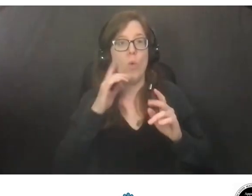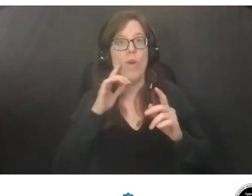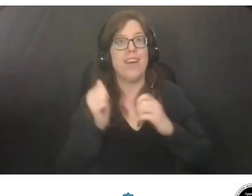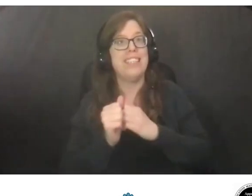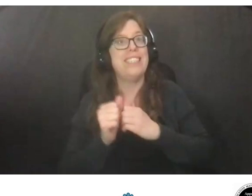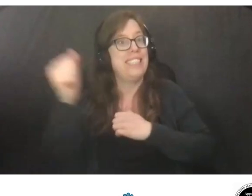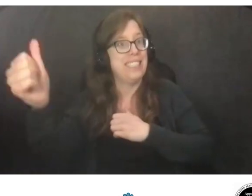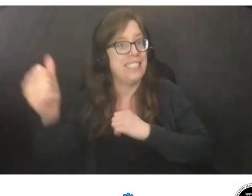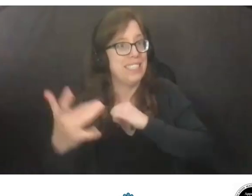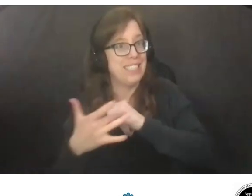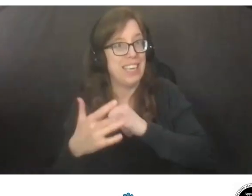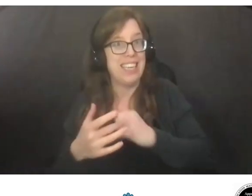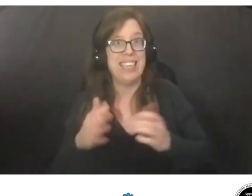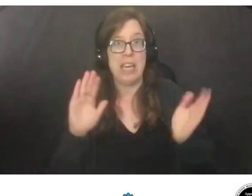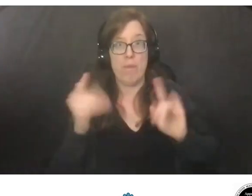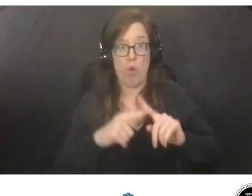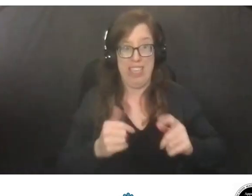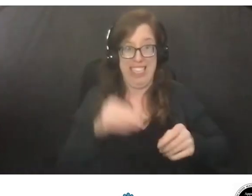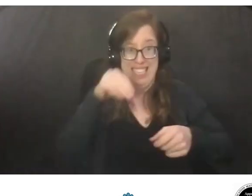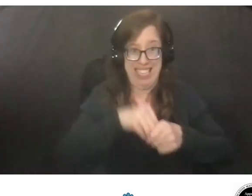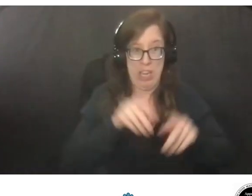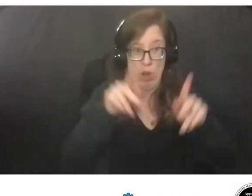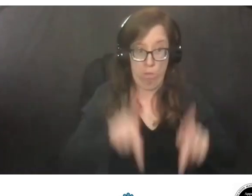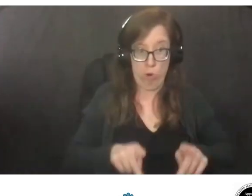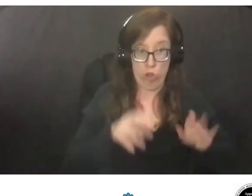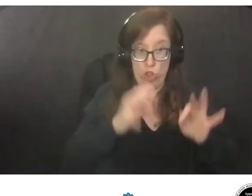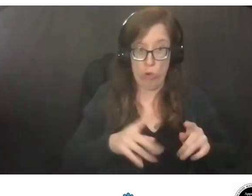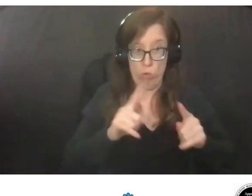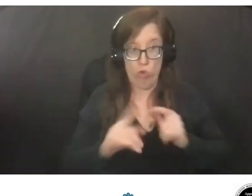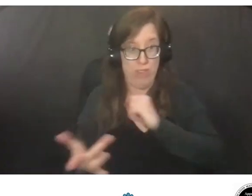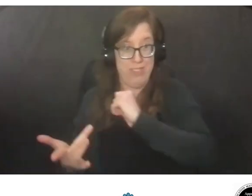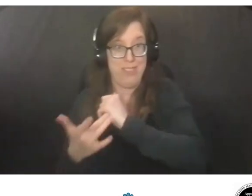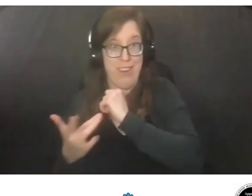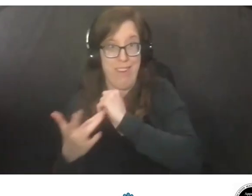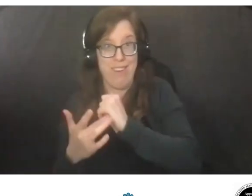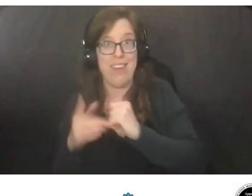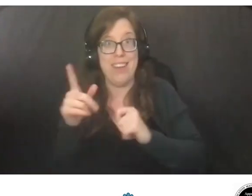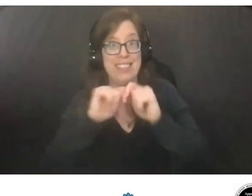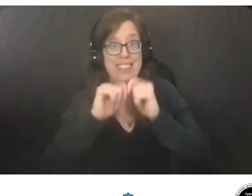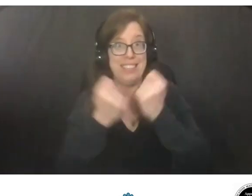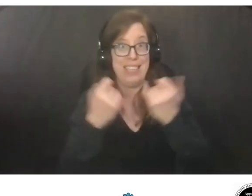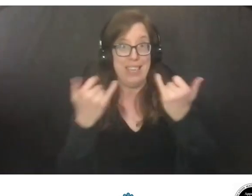different than a live Interpreter in person. Our wonderful Interpreter team that we have